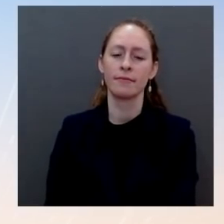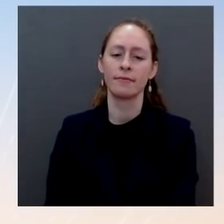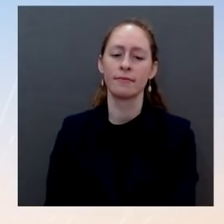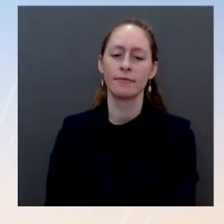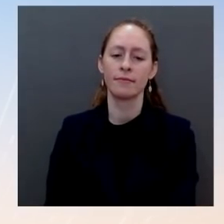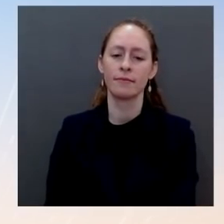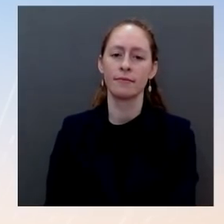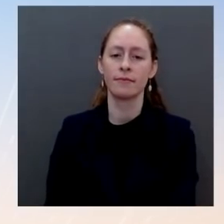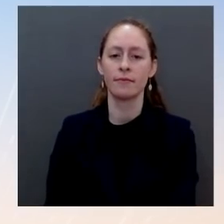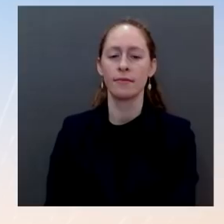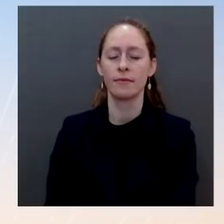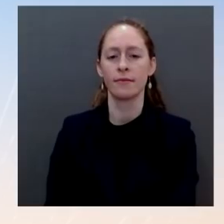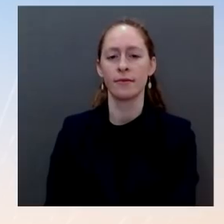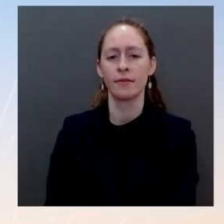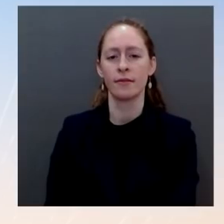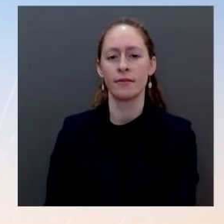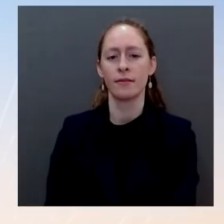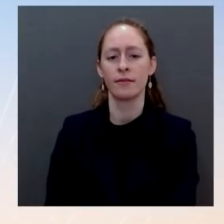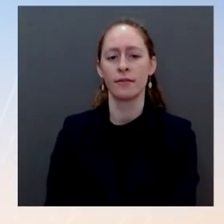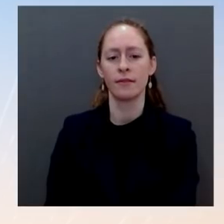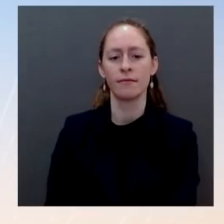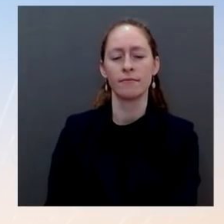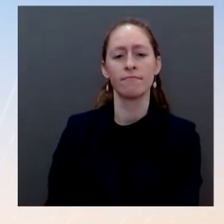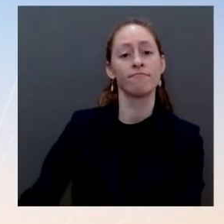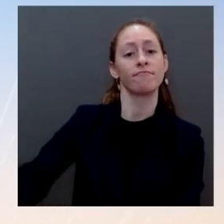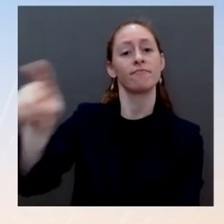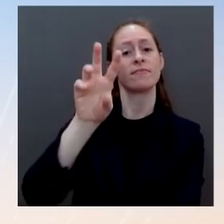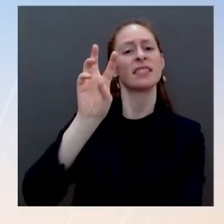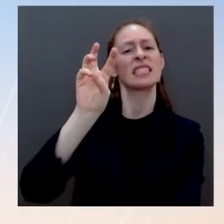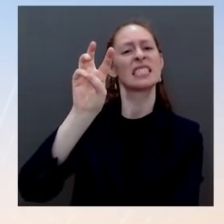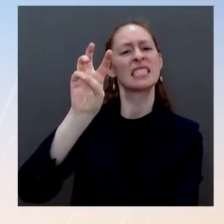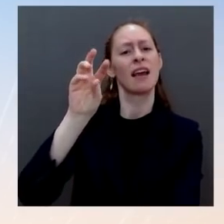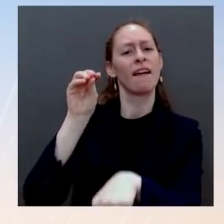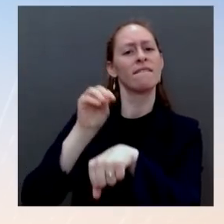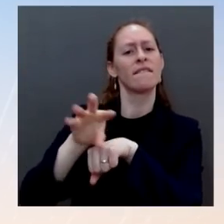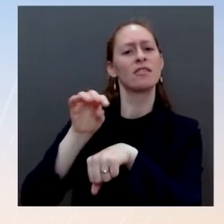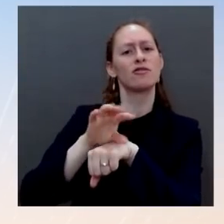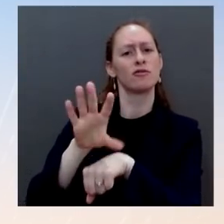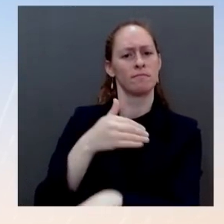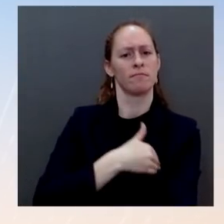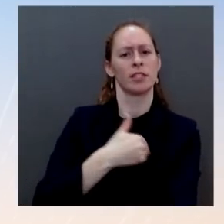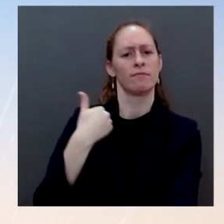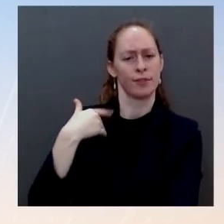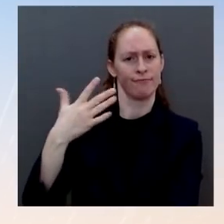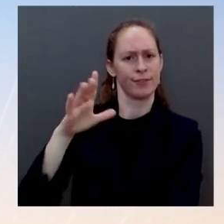wrote three opinion pieces in a medical article calling for a new pandemic strategy